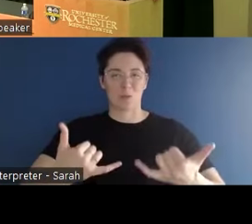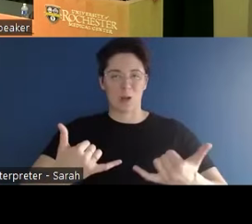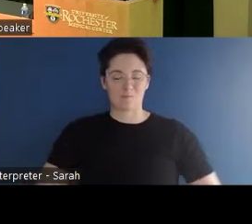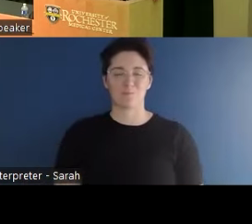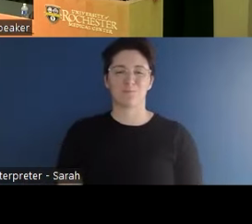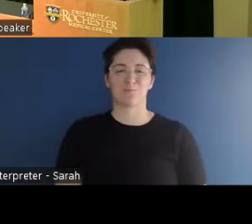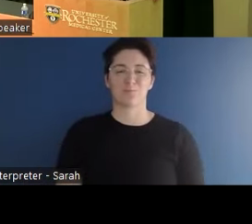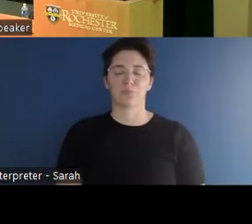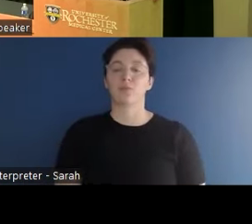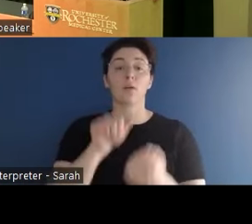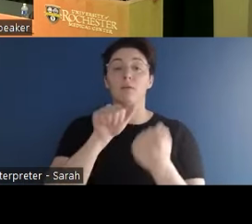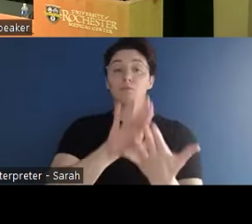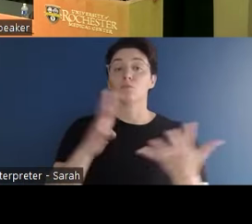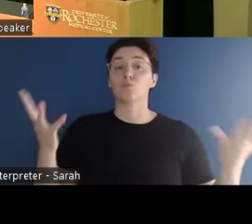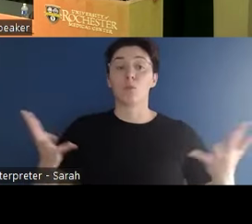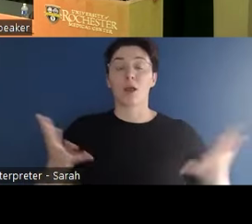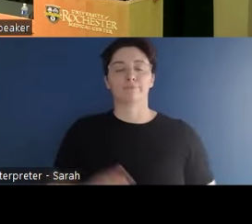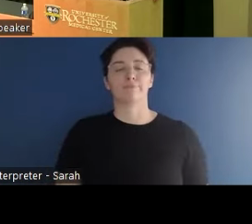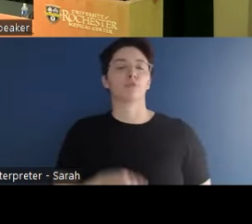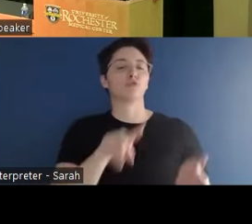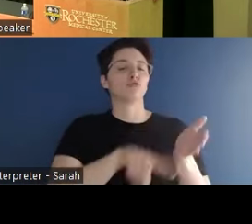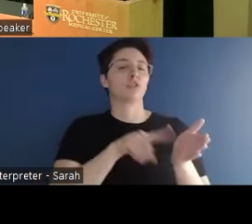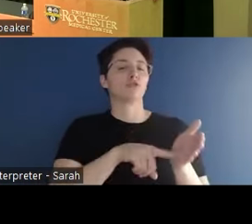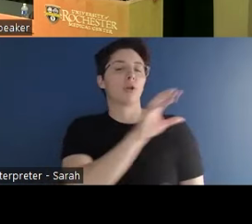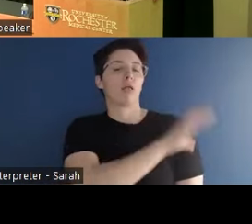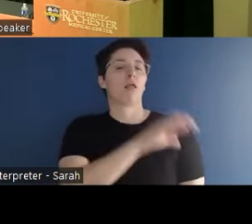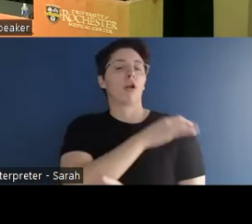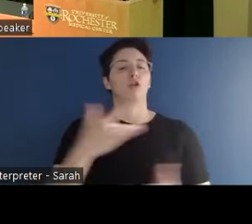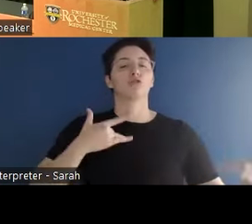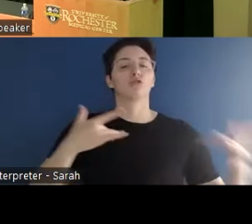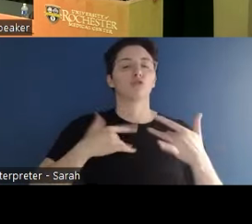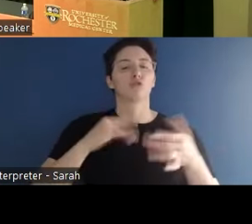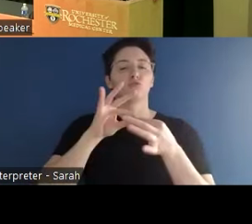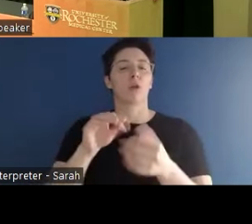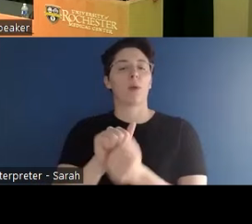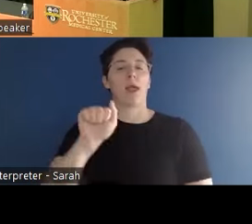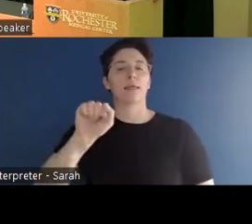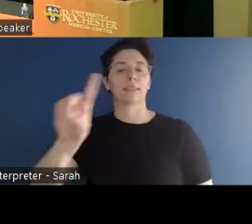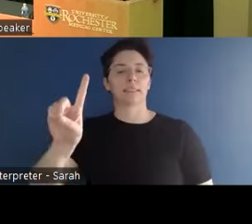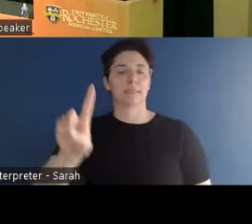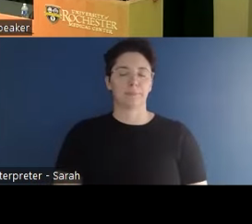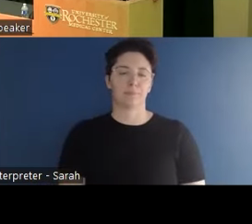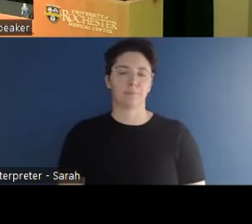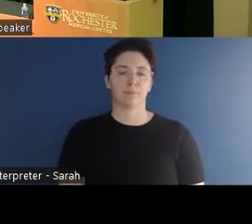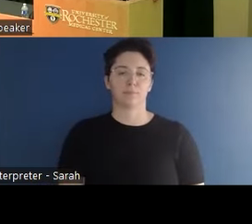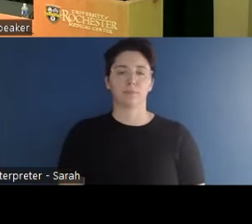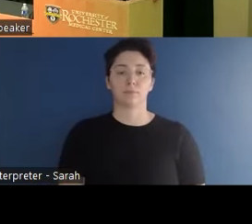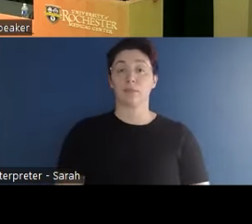an important research and clinical concern in autism weather self-report is a valid and